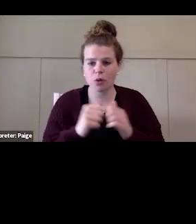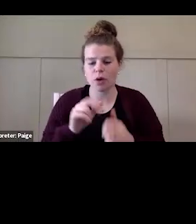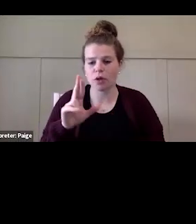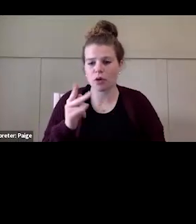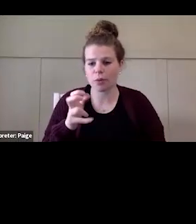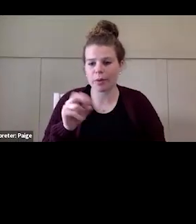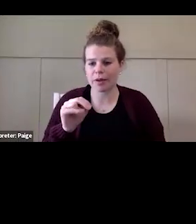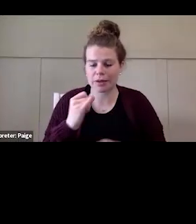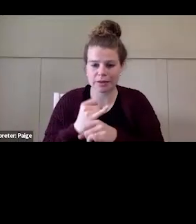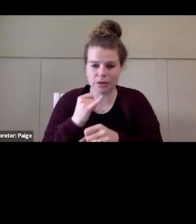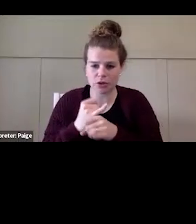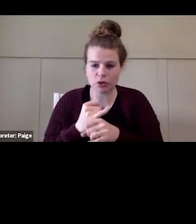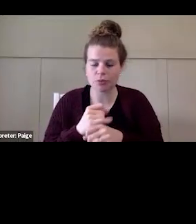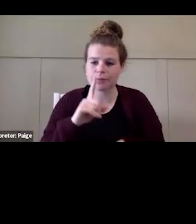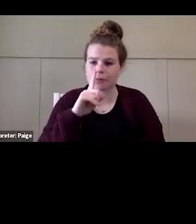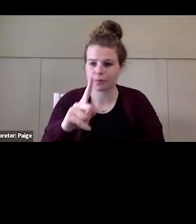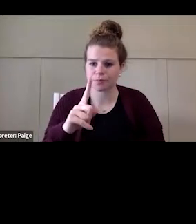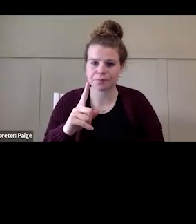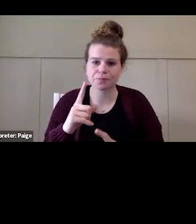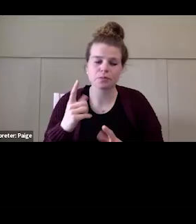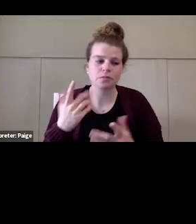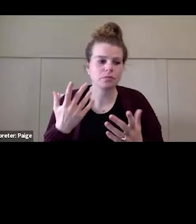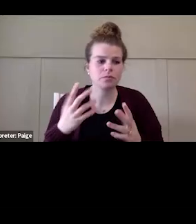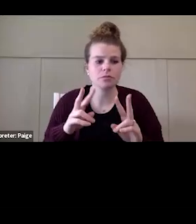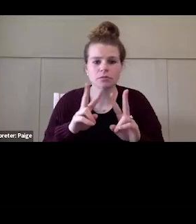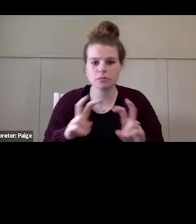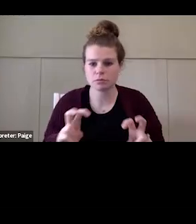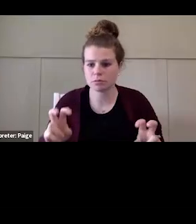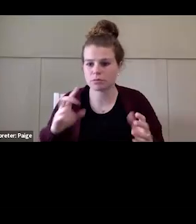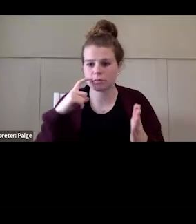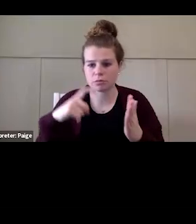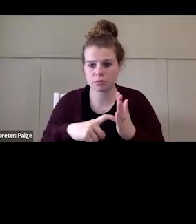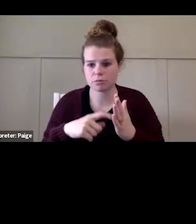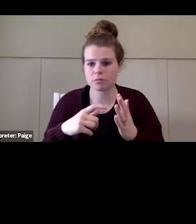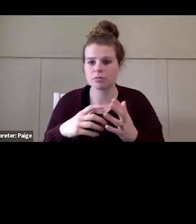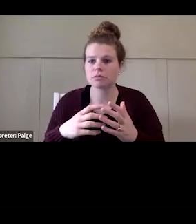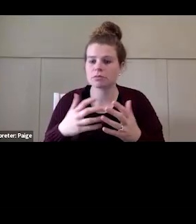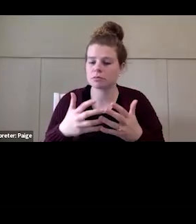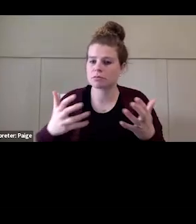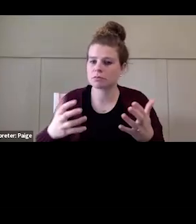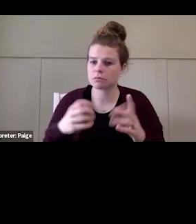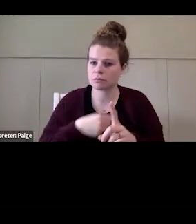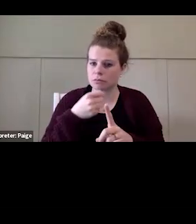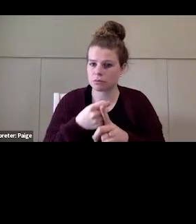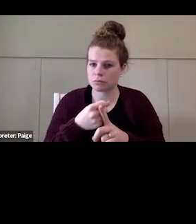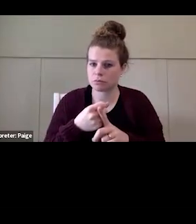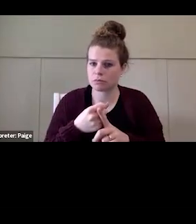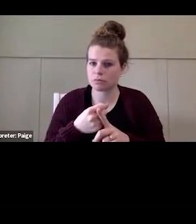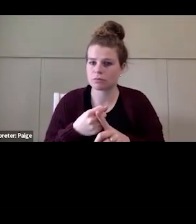who essentially found that there is significant impact on reducing criminal justice involvement